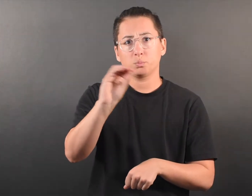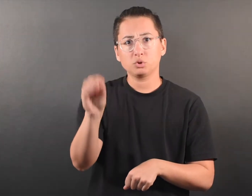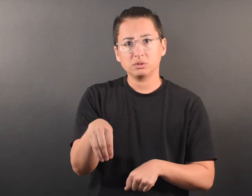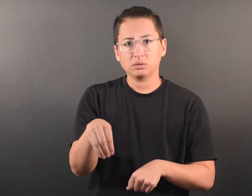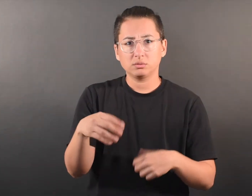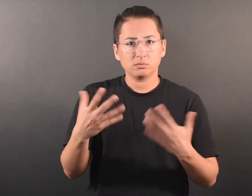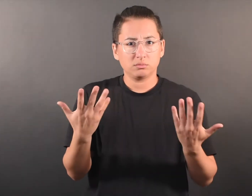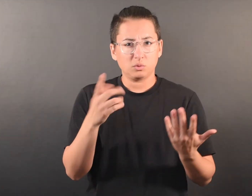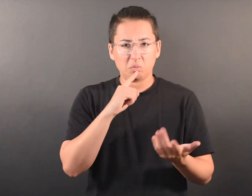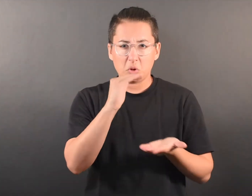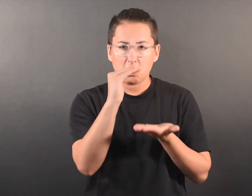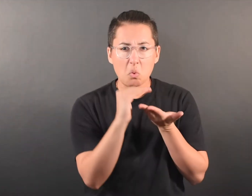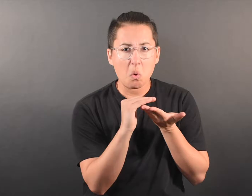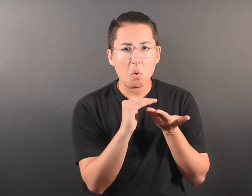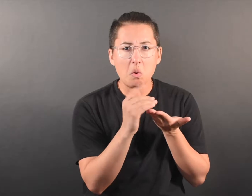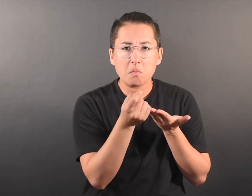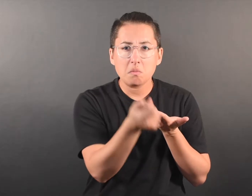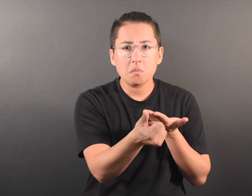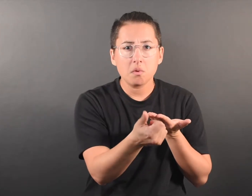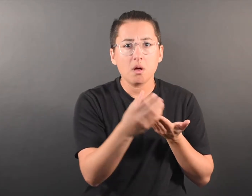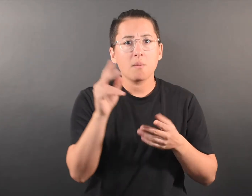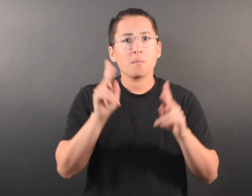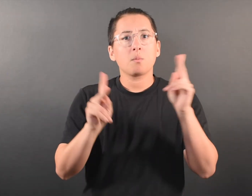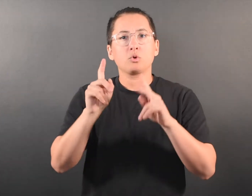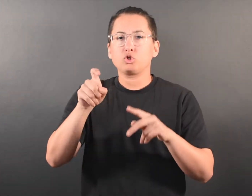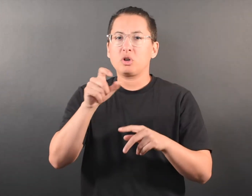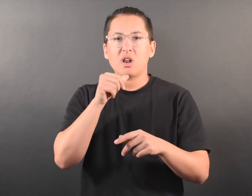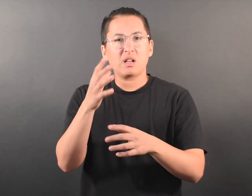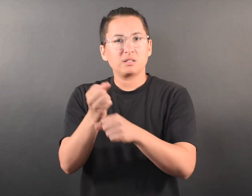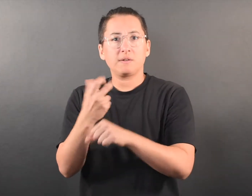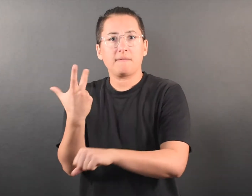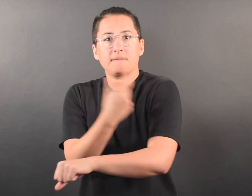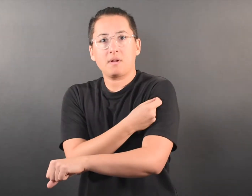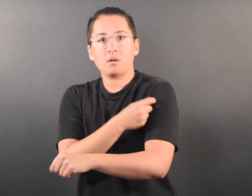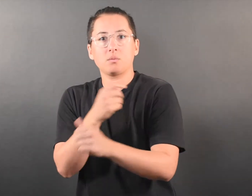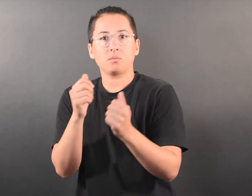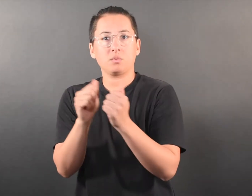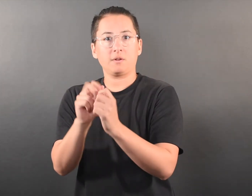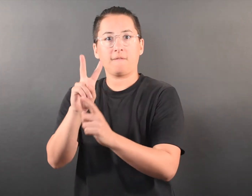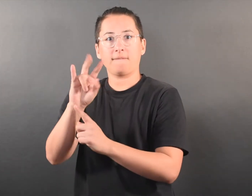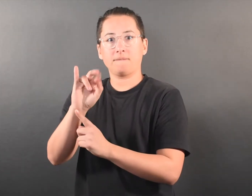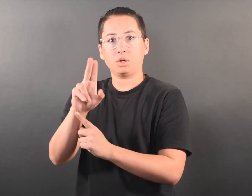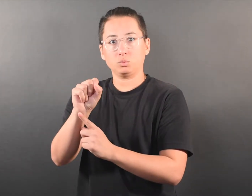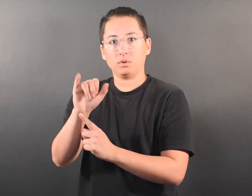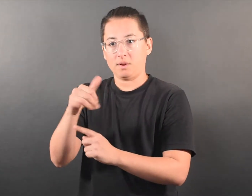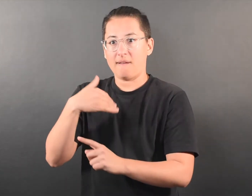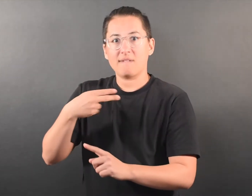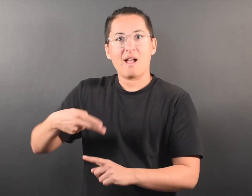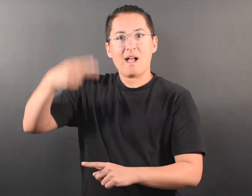1%-2% and that people should not be vaccinated against a virus with a high survival rate.